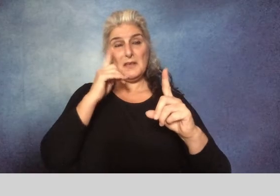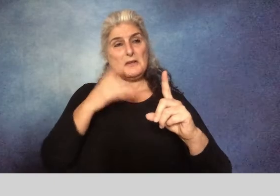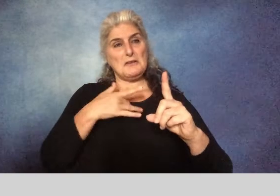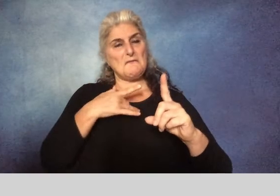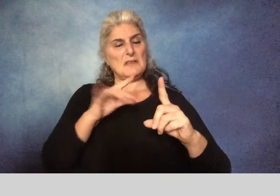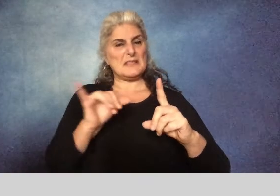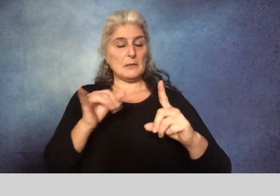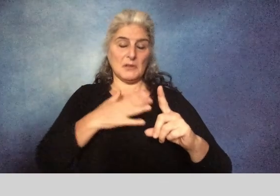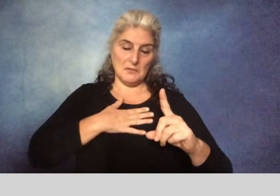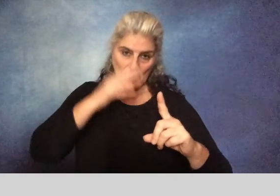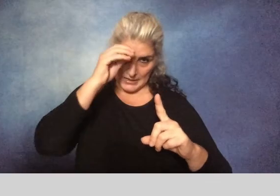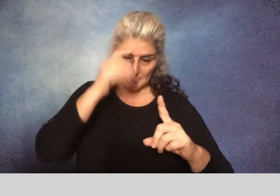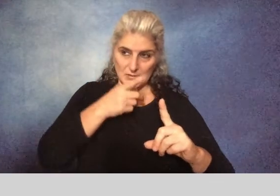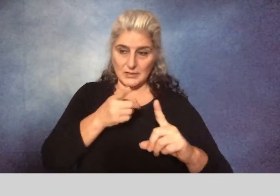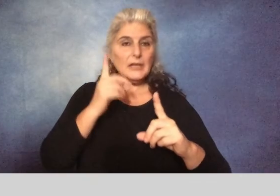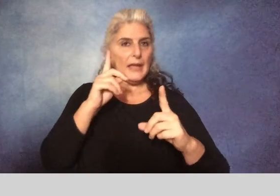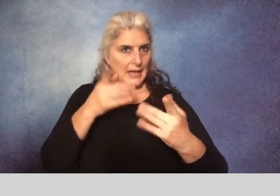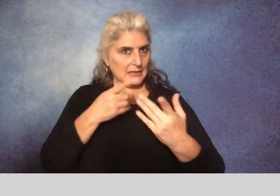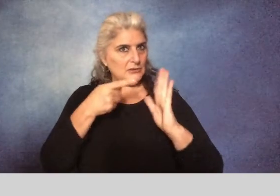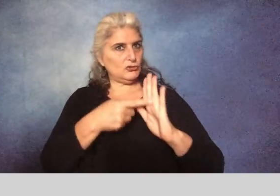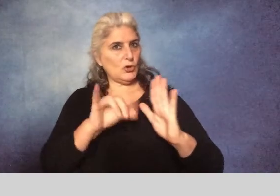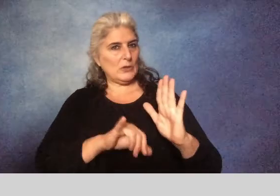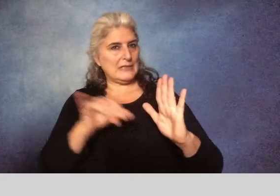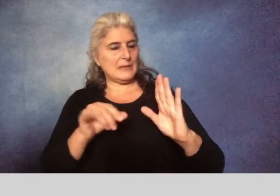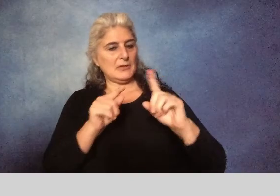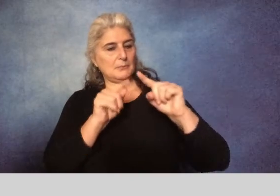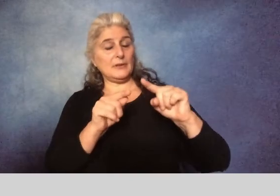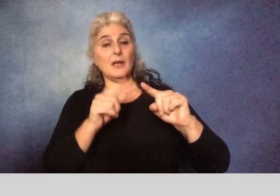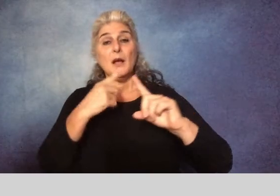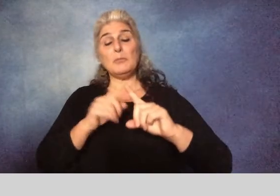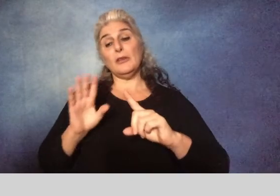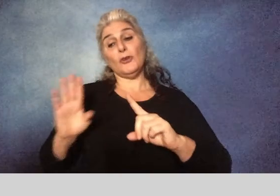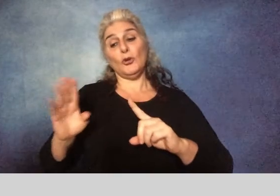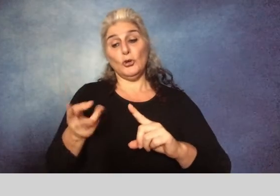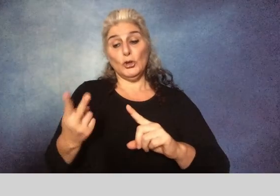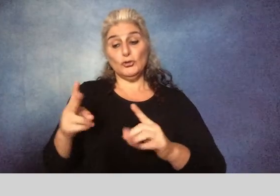and this is consistent with what the plot shows. I'll also point out that her two albums are on the far left